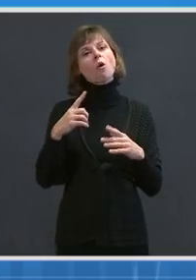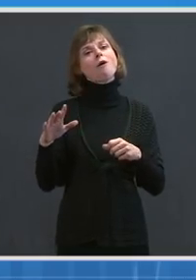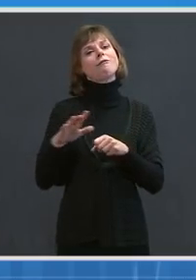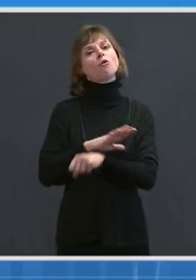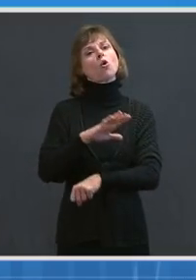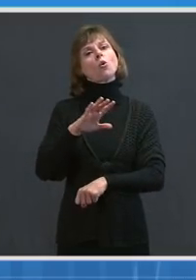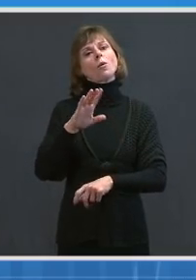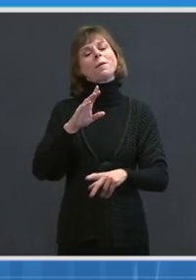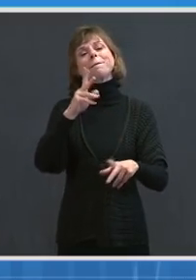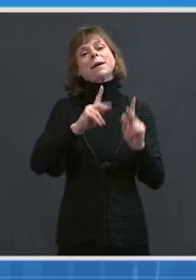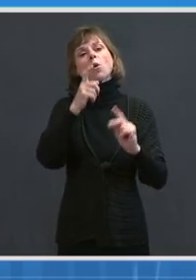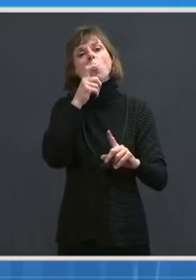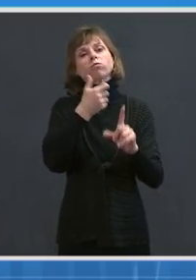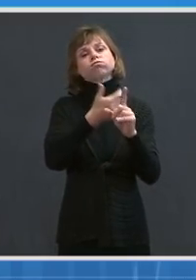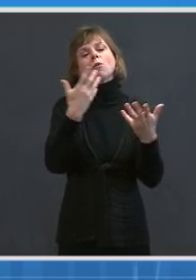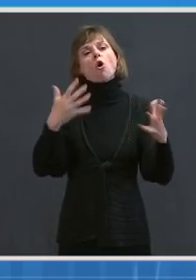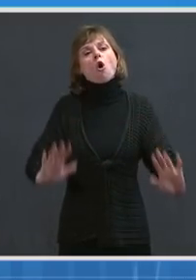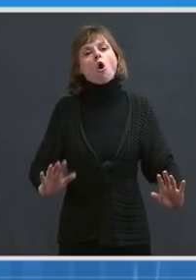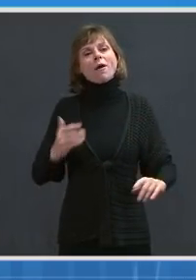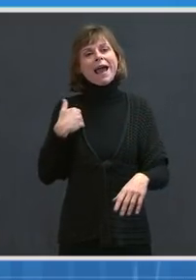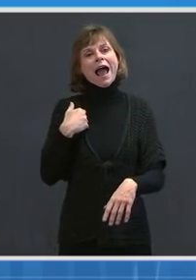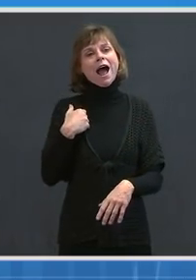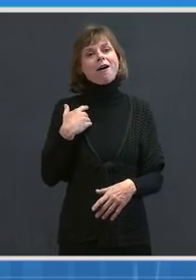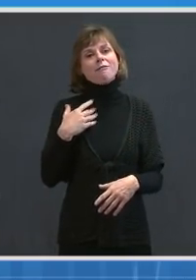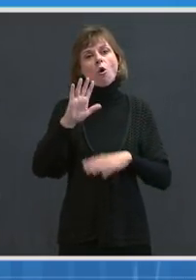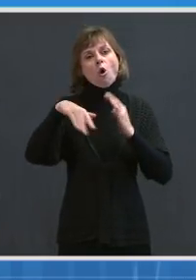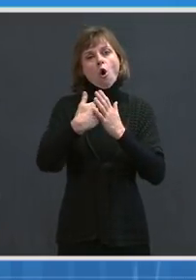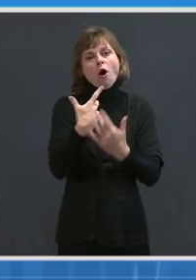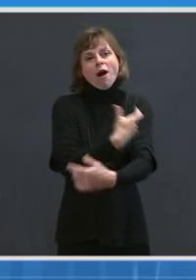These are complex issues, and the science is rapidly evolving.